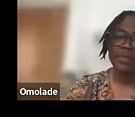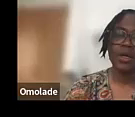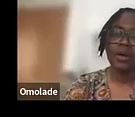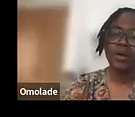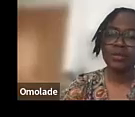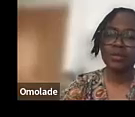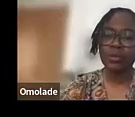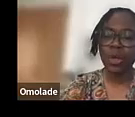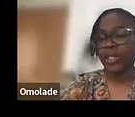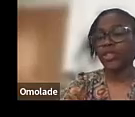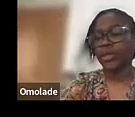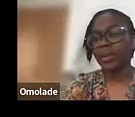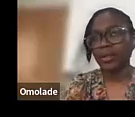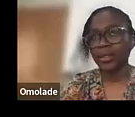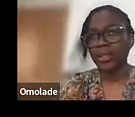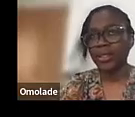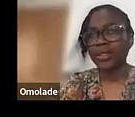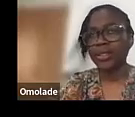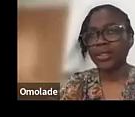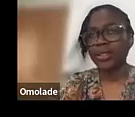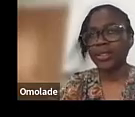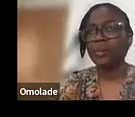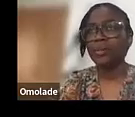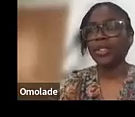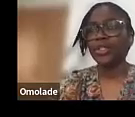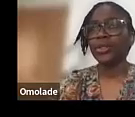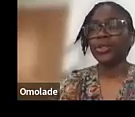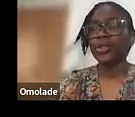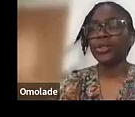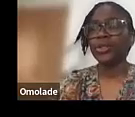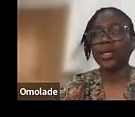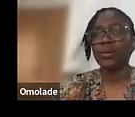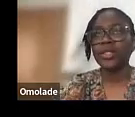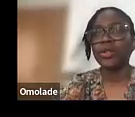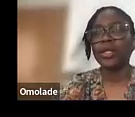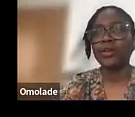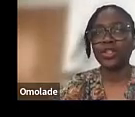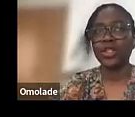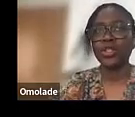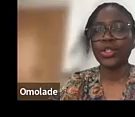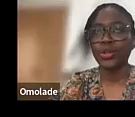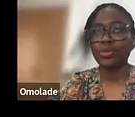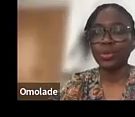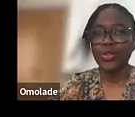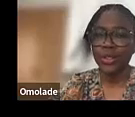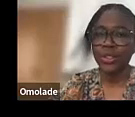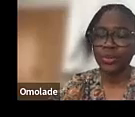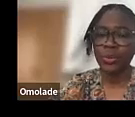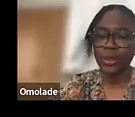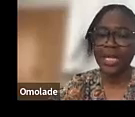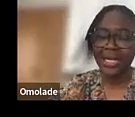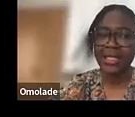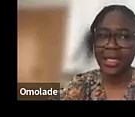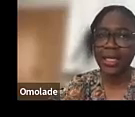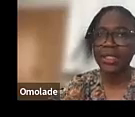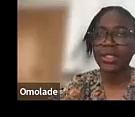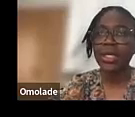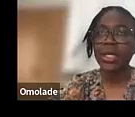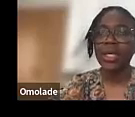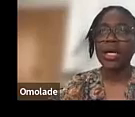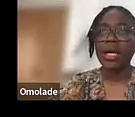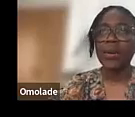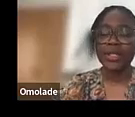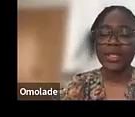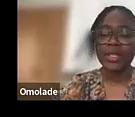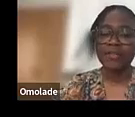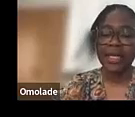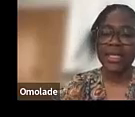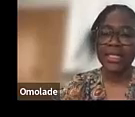Omolade: in terms of what we're doing about things. As Arpana mentioned, we, it's not enough to just do research. We want to extend our research